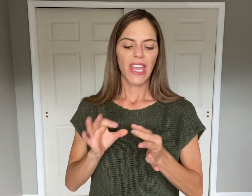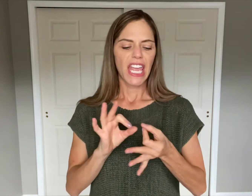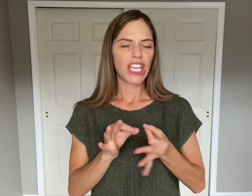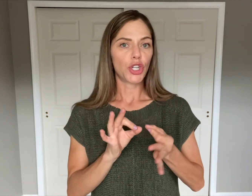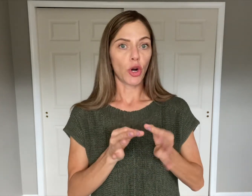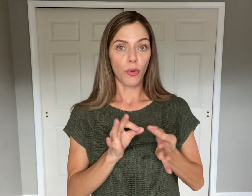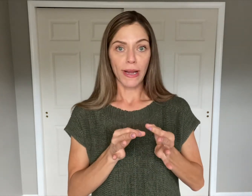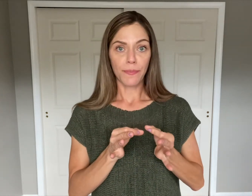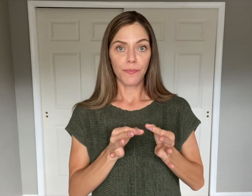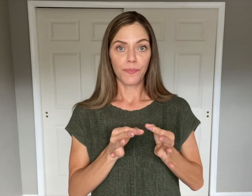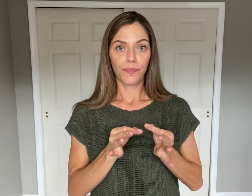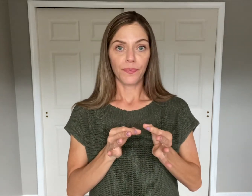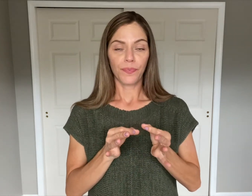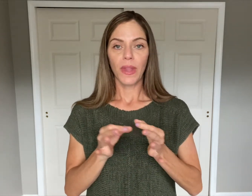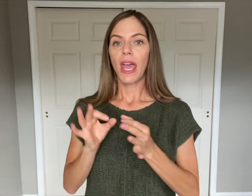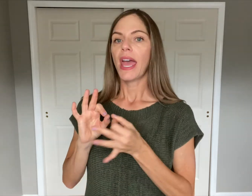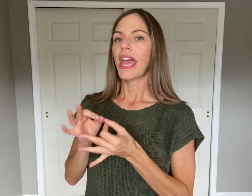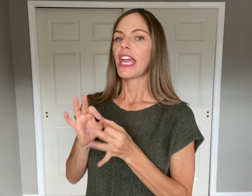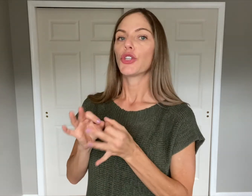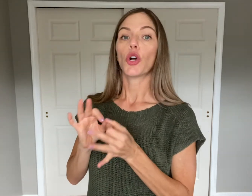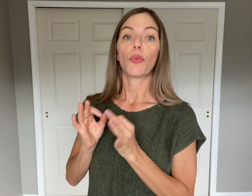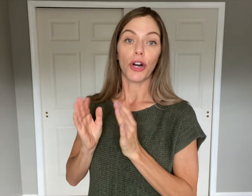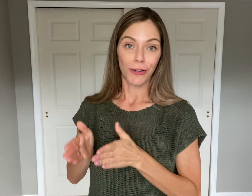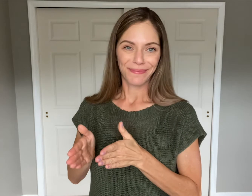"Interpret" "Interpreter"